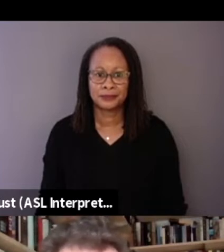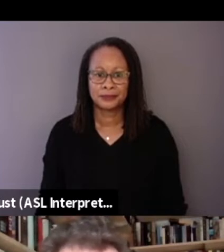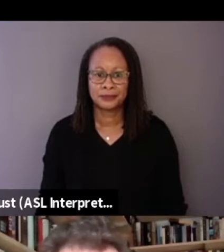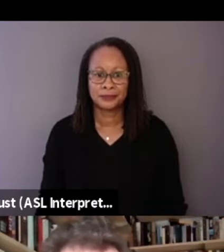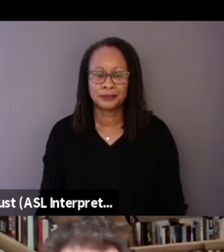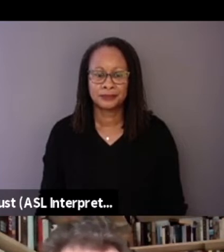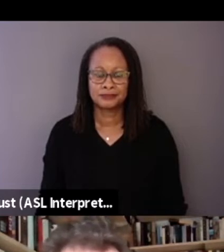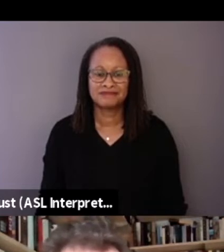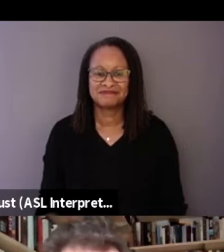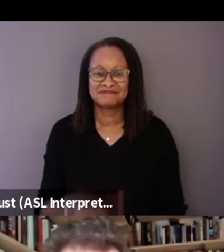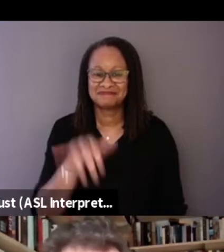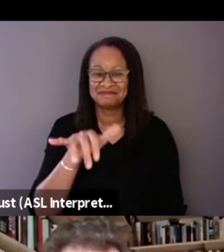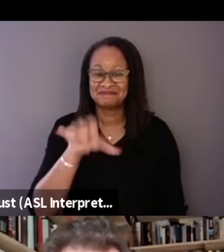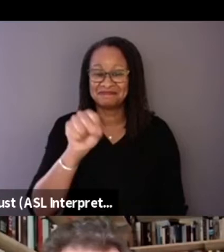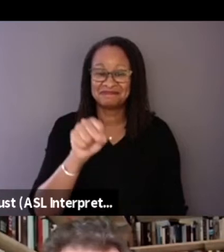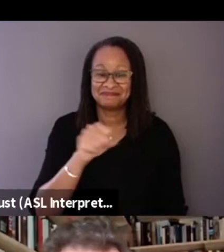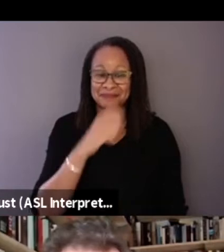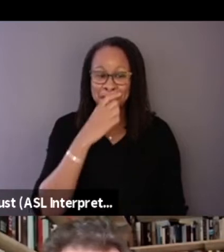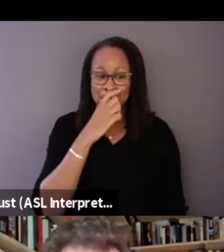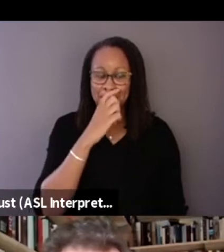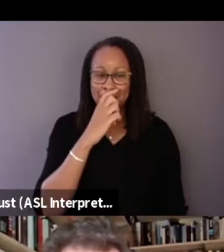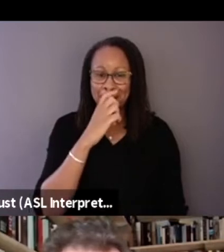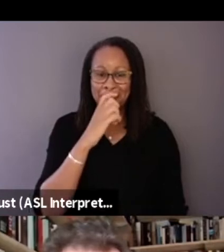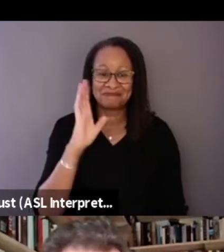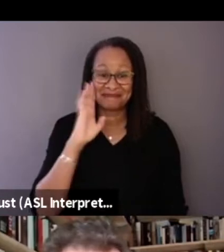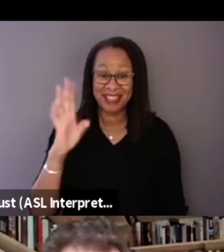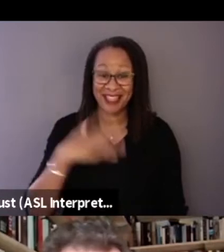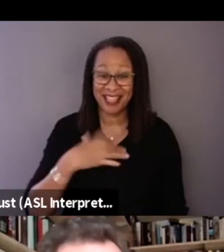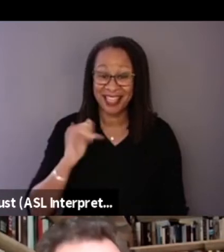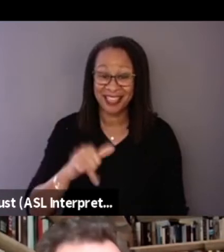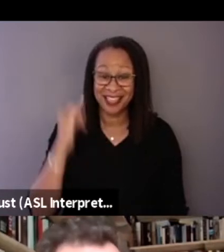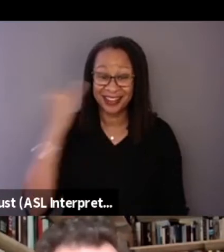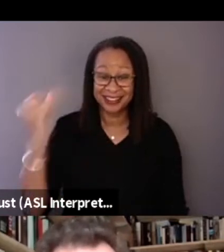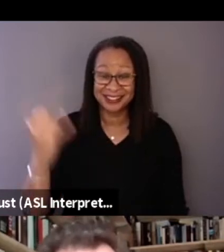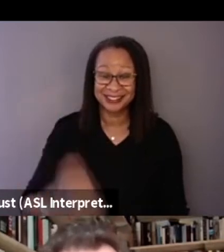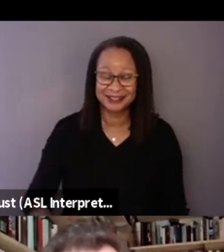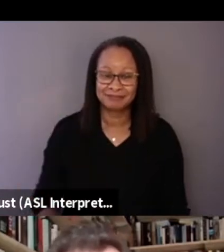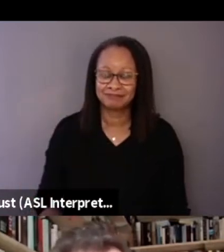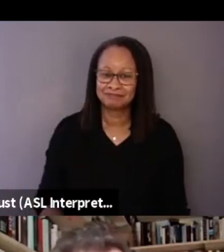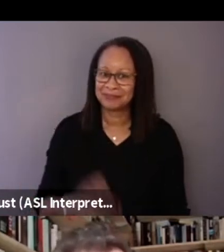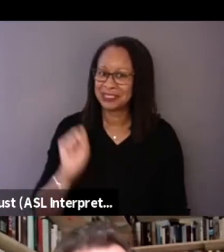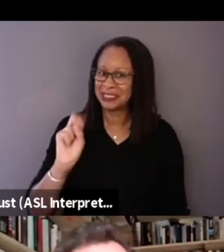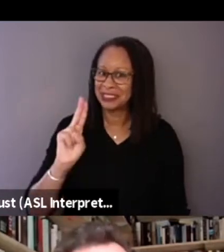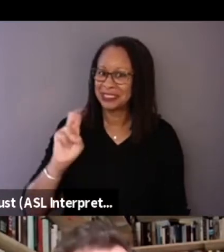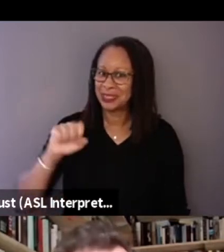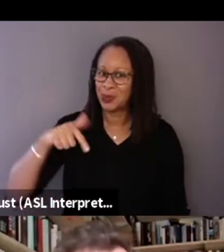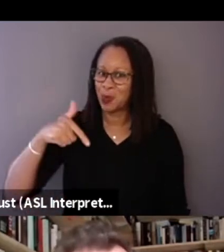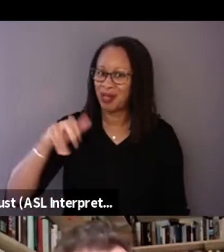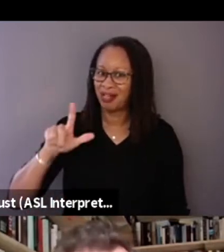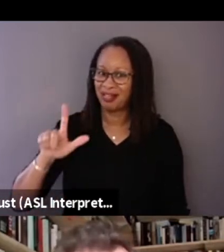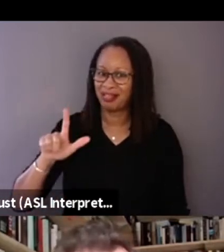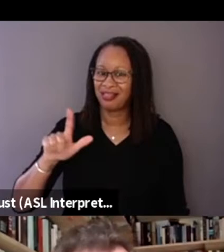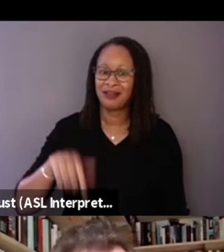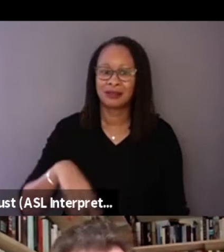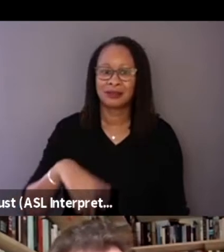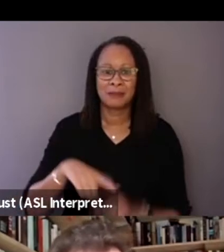Yes. Hey, I like that idea. A sequel. But if we were making another documentary